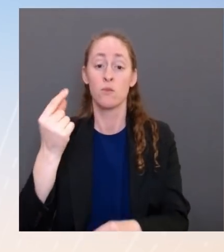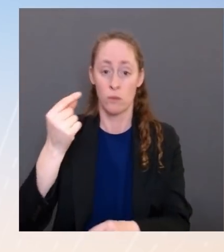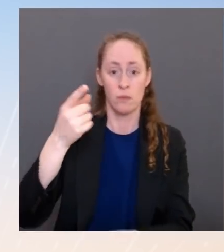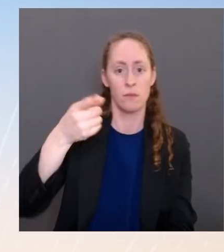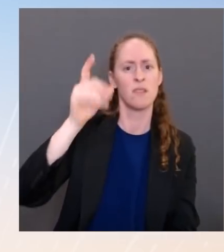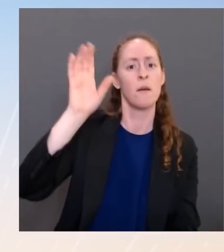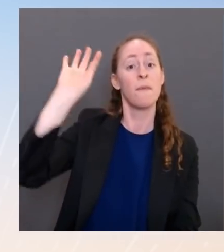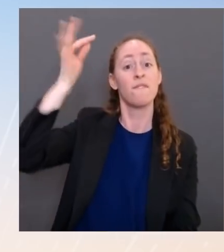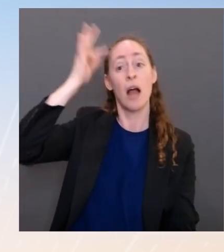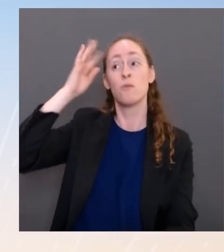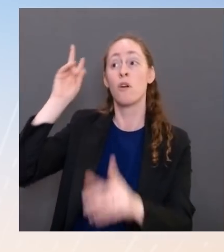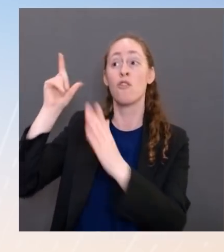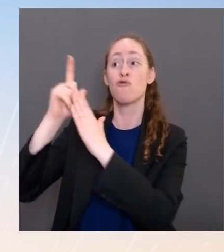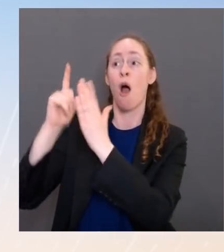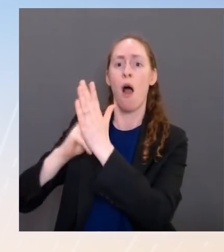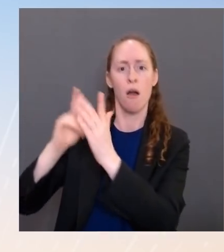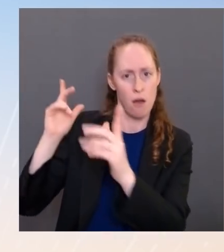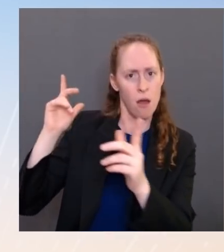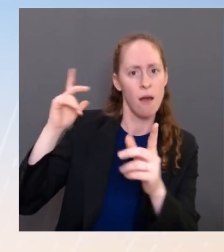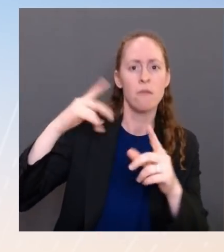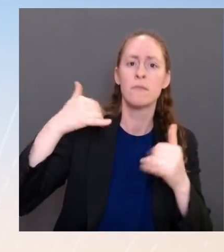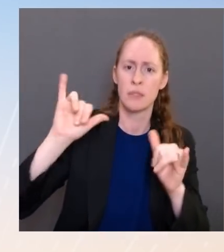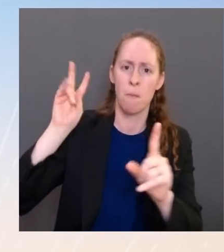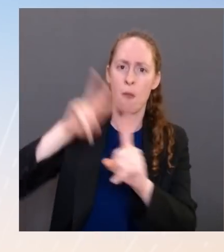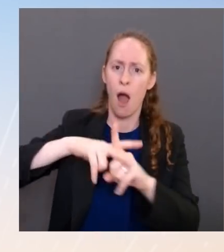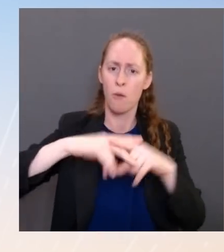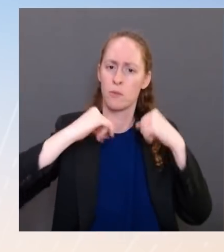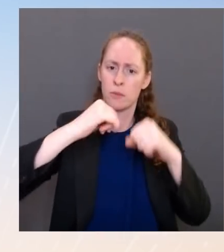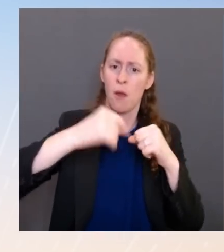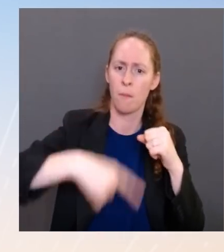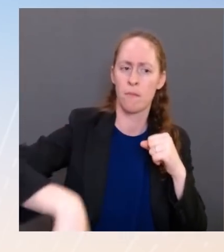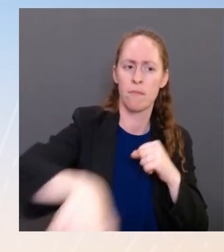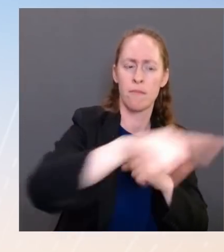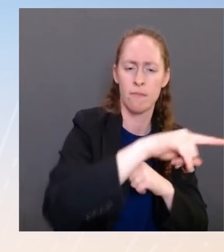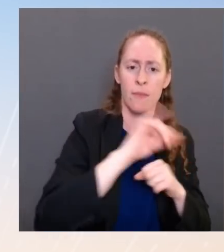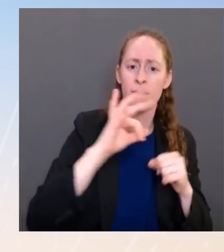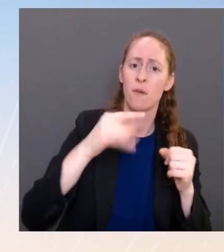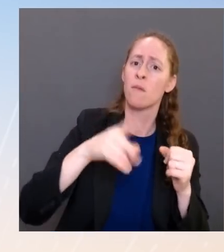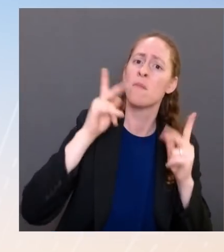So what we're looking at and what we're trying to address is our assessment and understanding